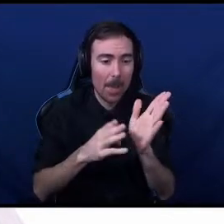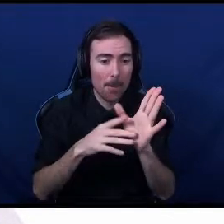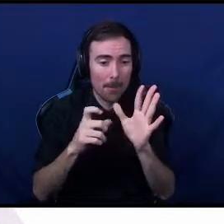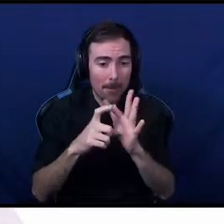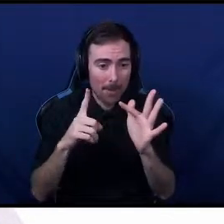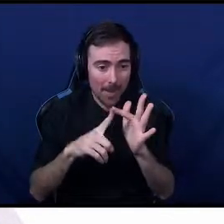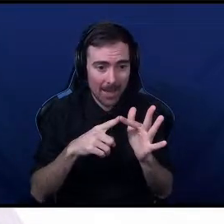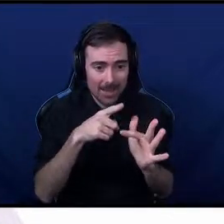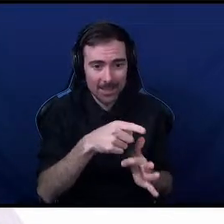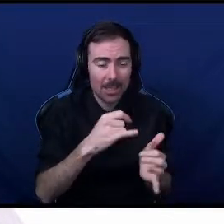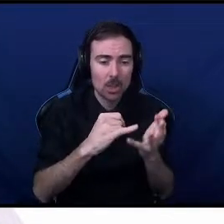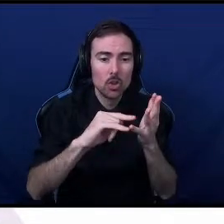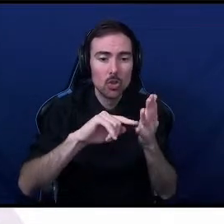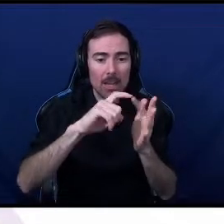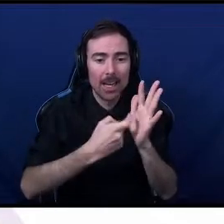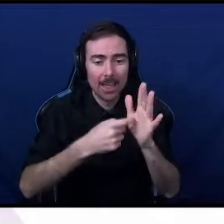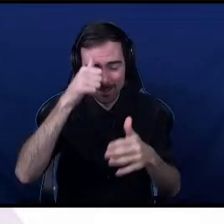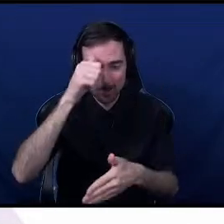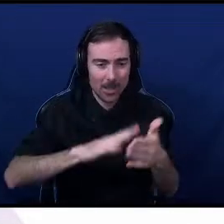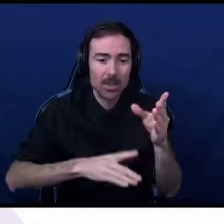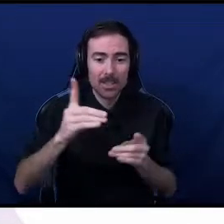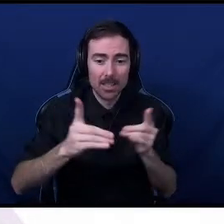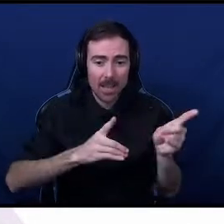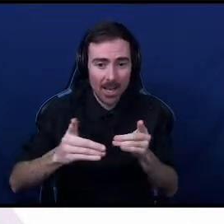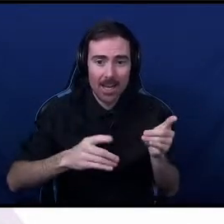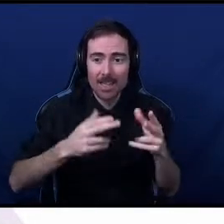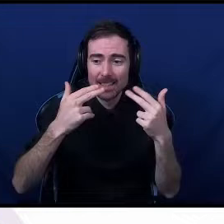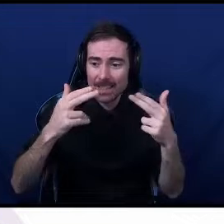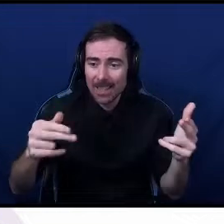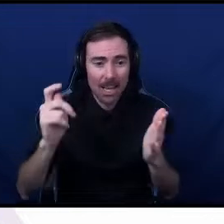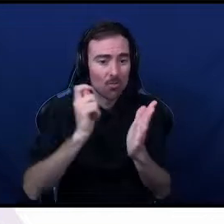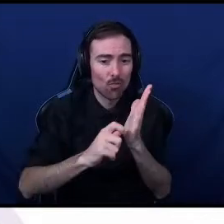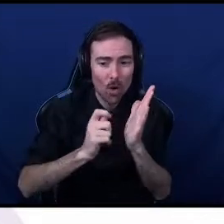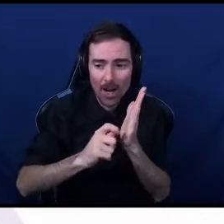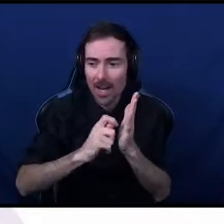speaker and writer and doing further study and just found out